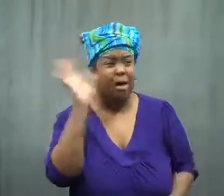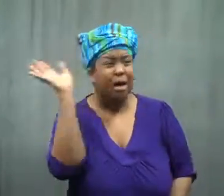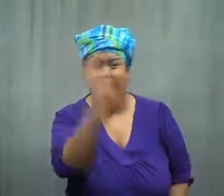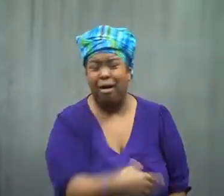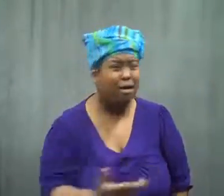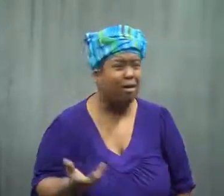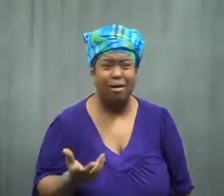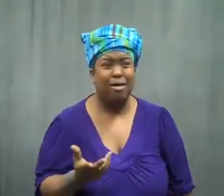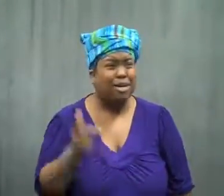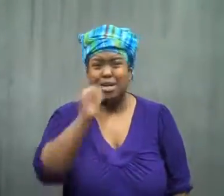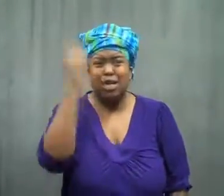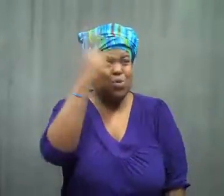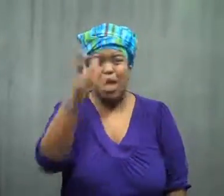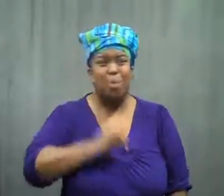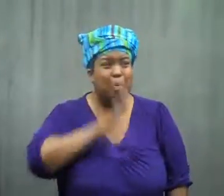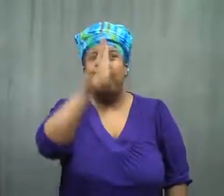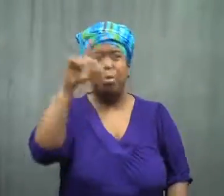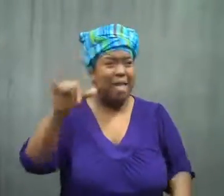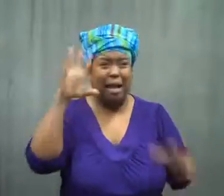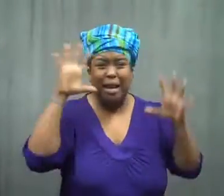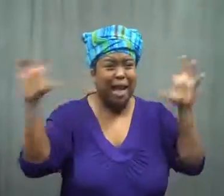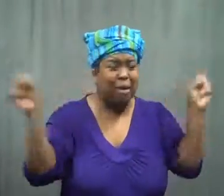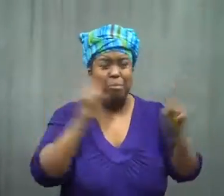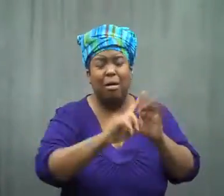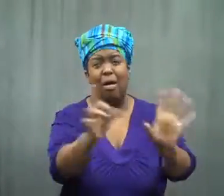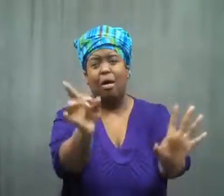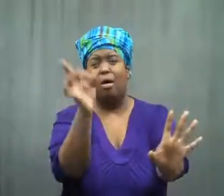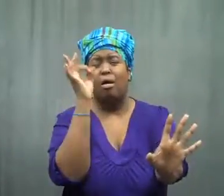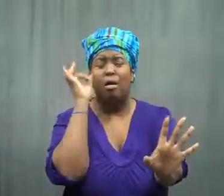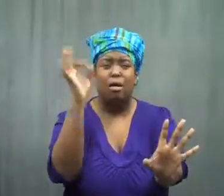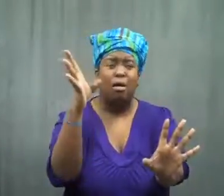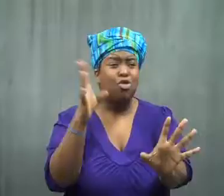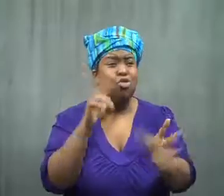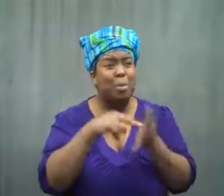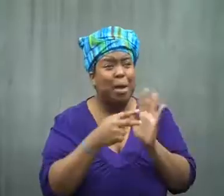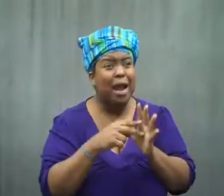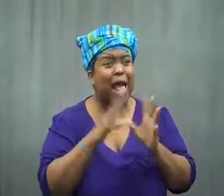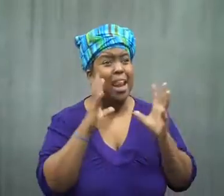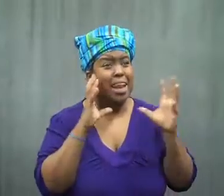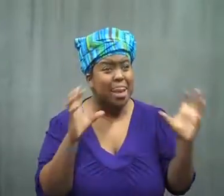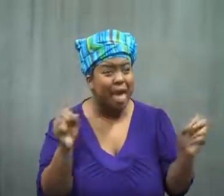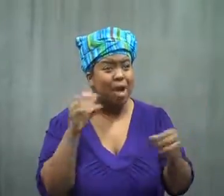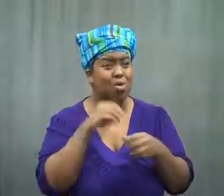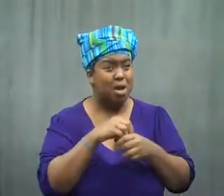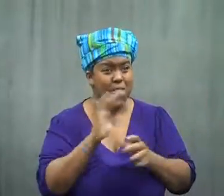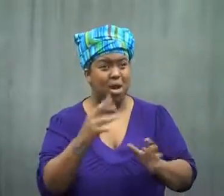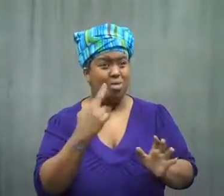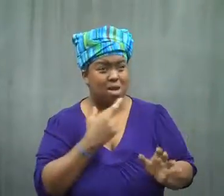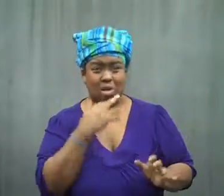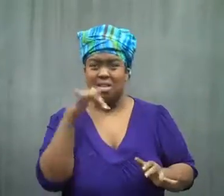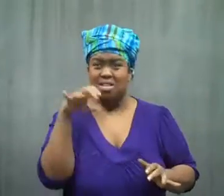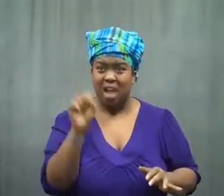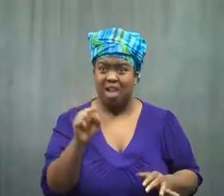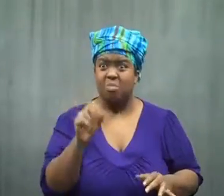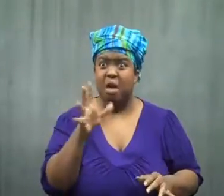Mom said, "Oh, she didn't know it was that loud. Was it really that loud?"